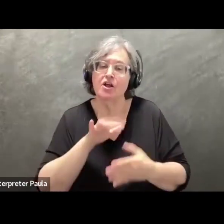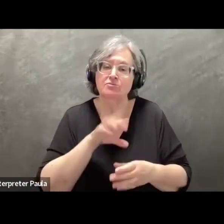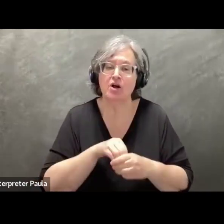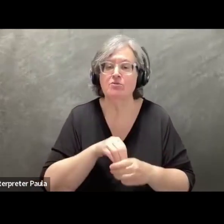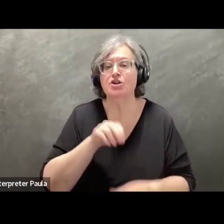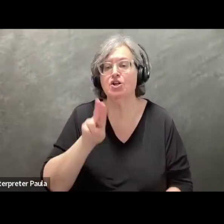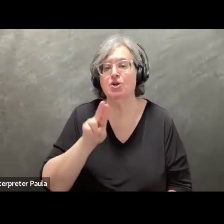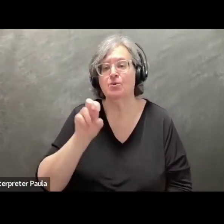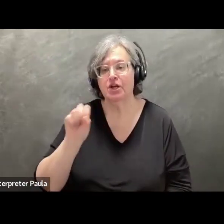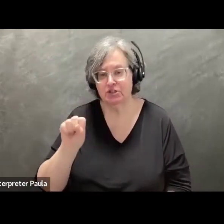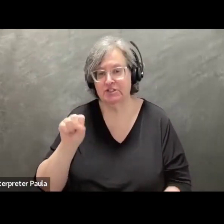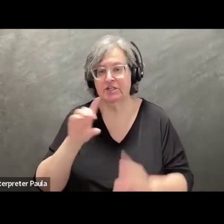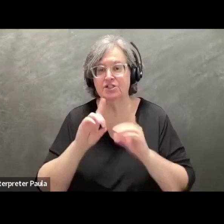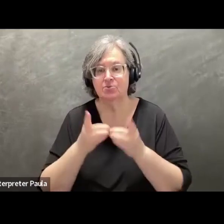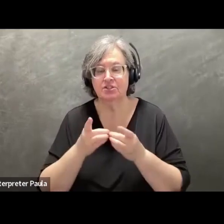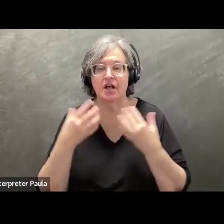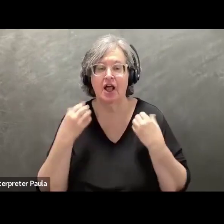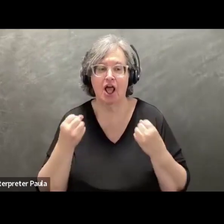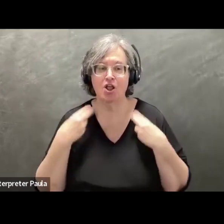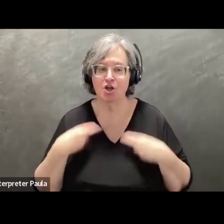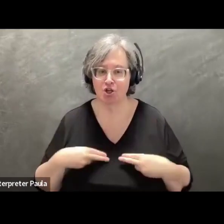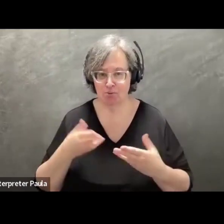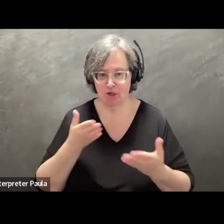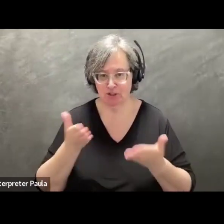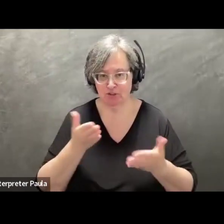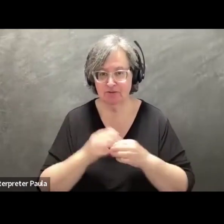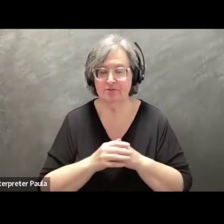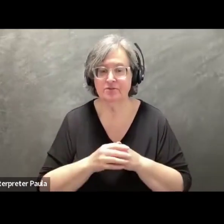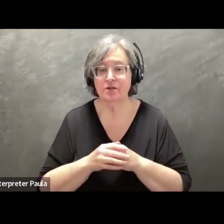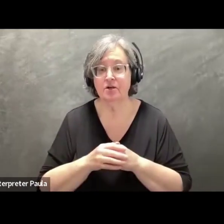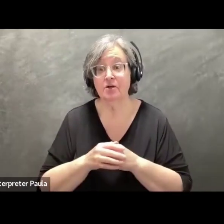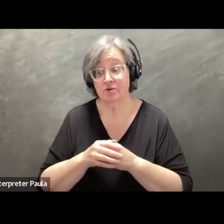Department of Health and Human Services. Within ACL, we focus